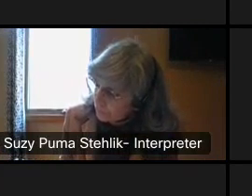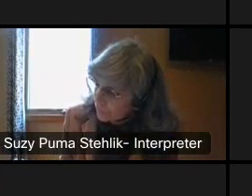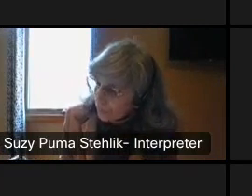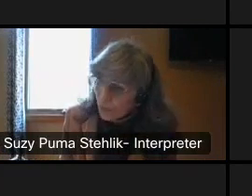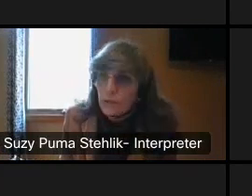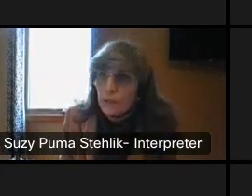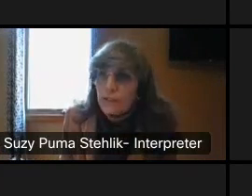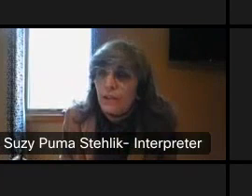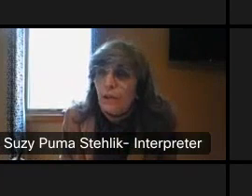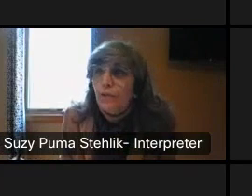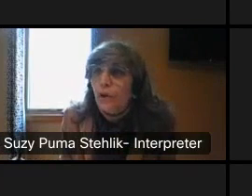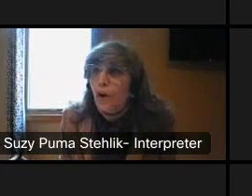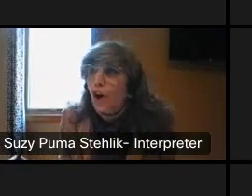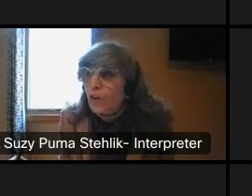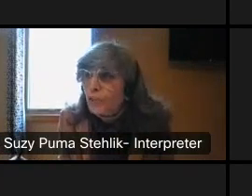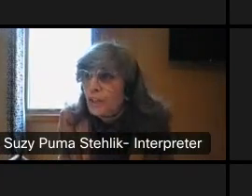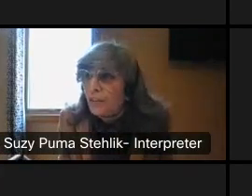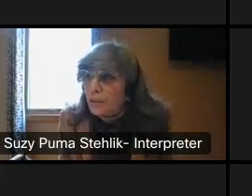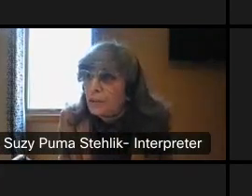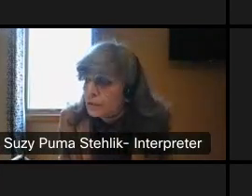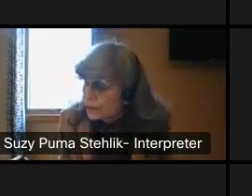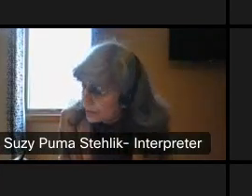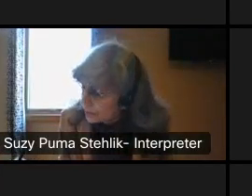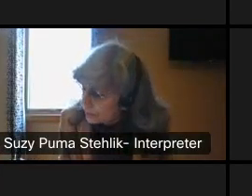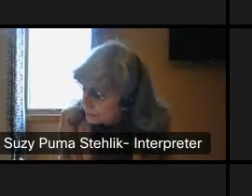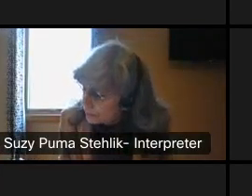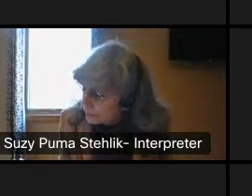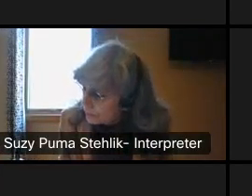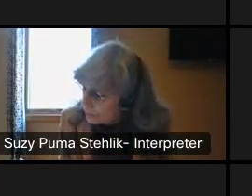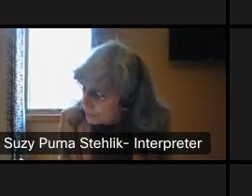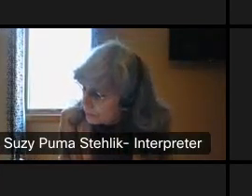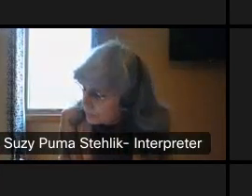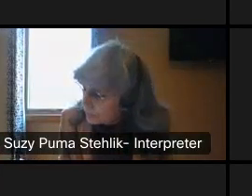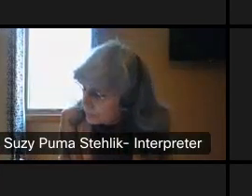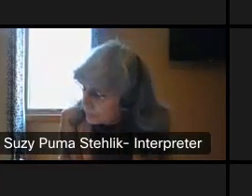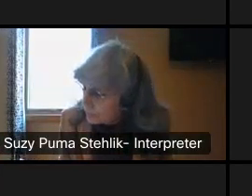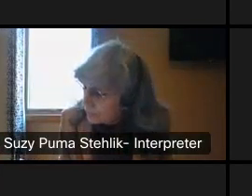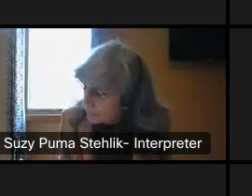1604 Harvard Avenue, did you say power Avenue?